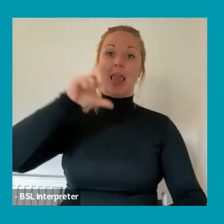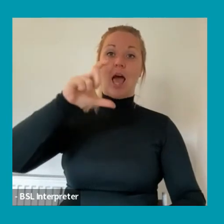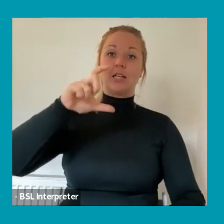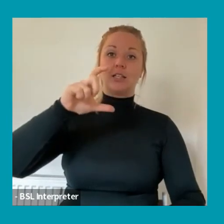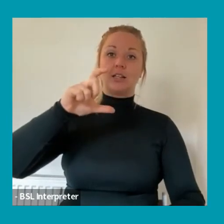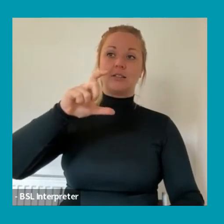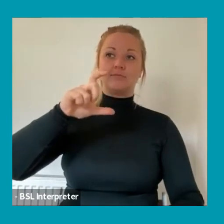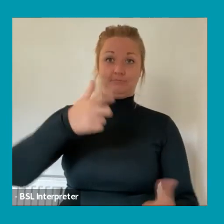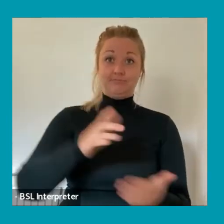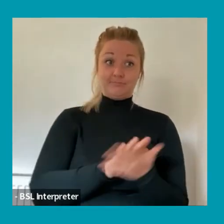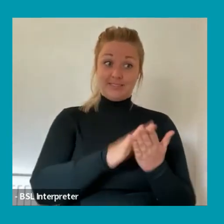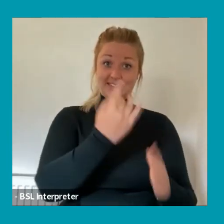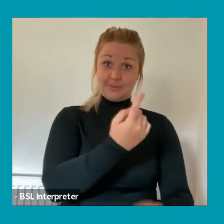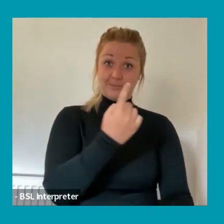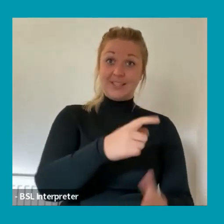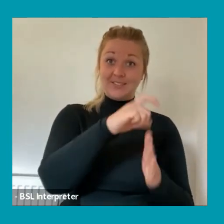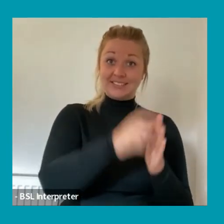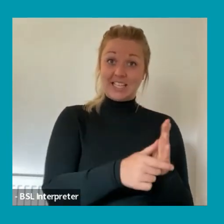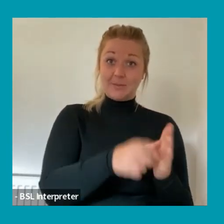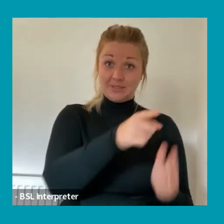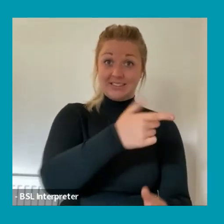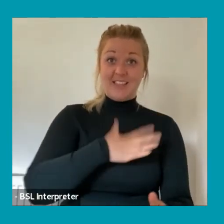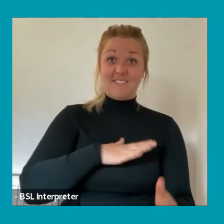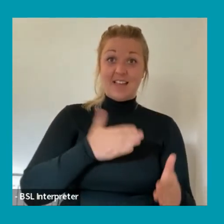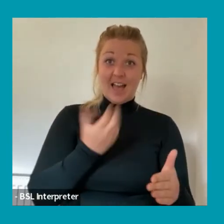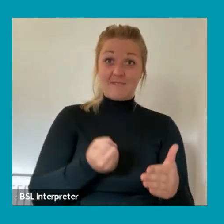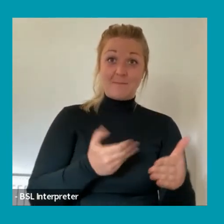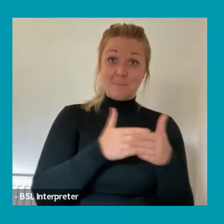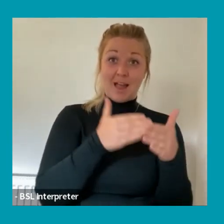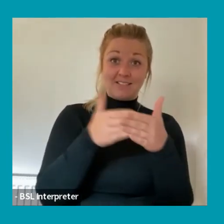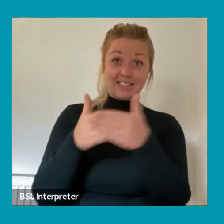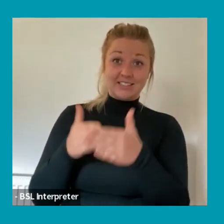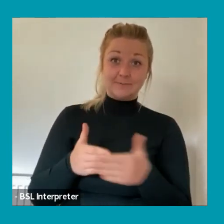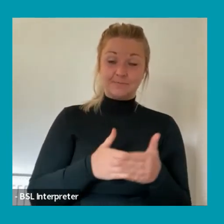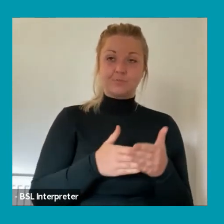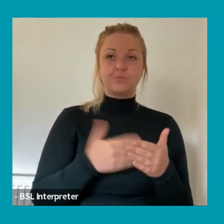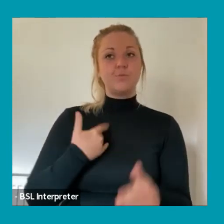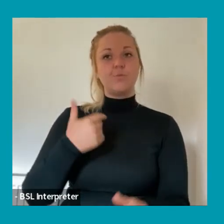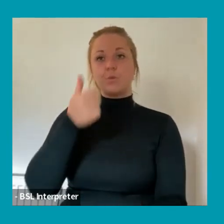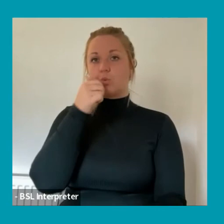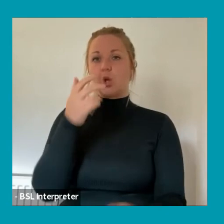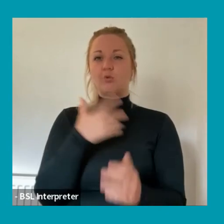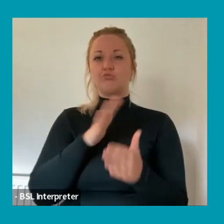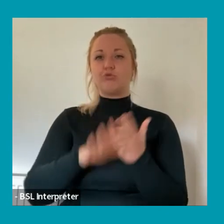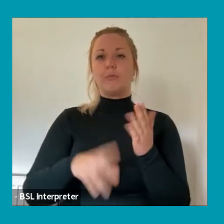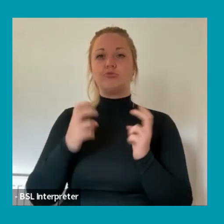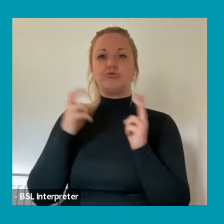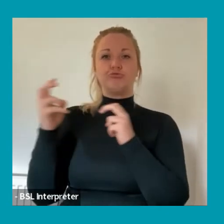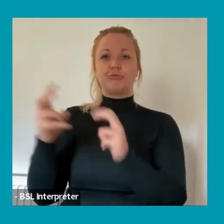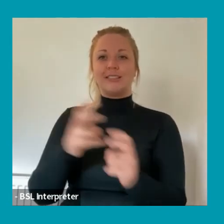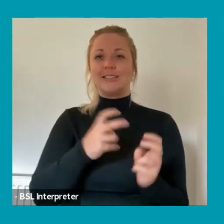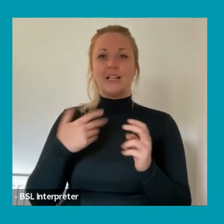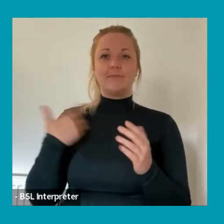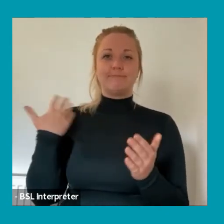And we know from a lot of research that many people, who are in senior management positions if they didn't